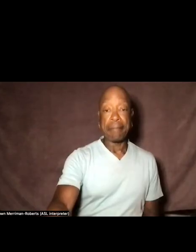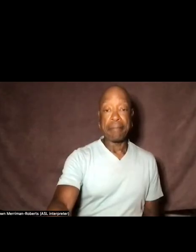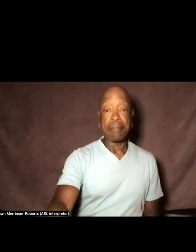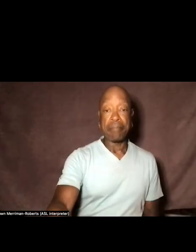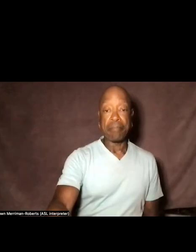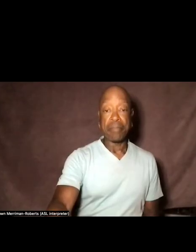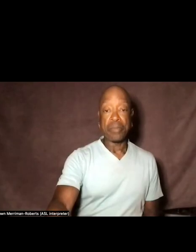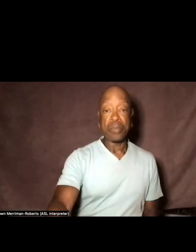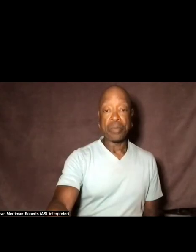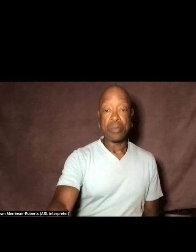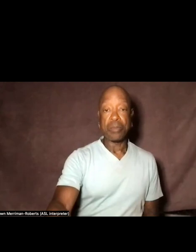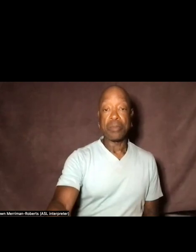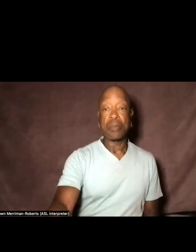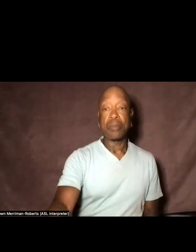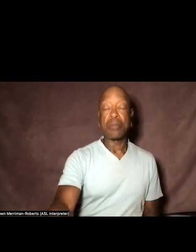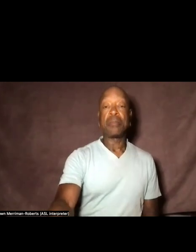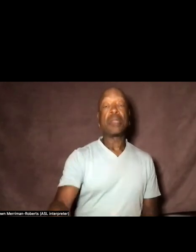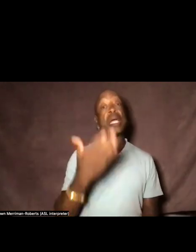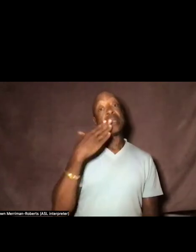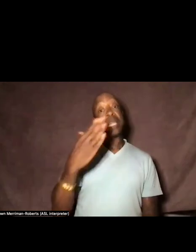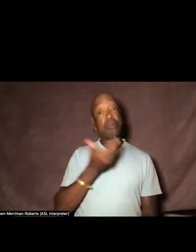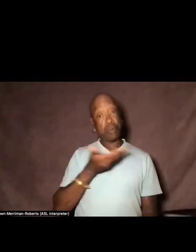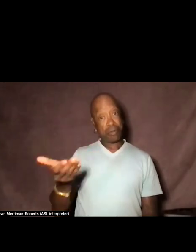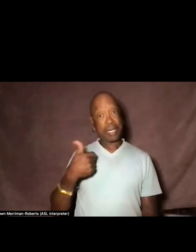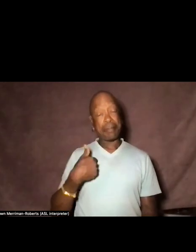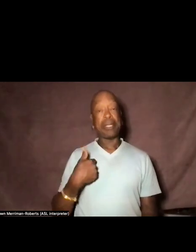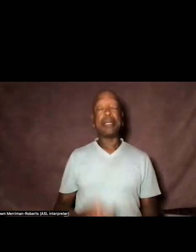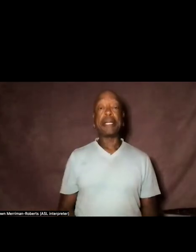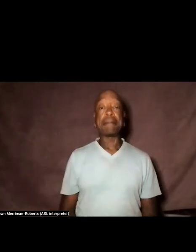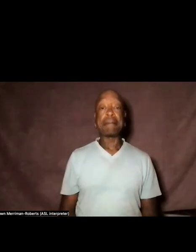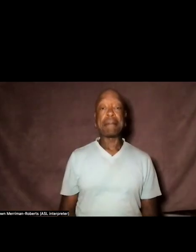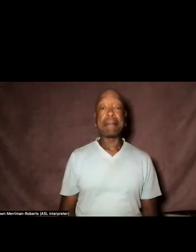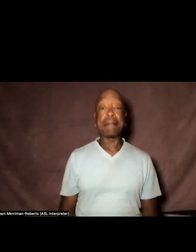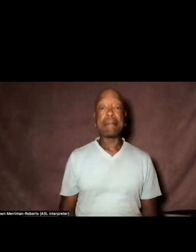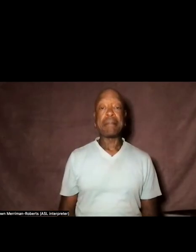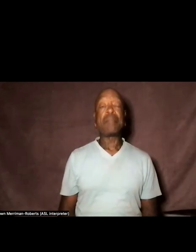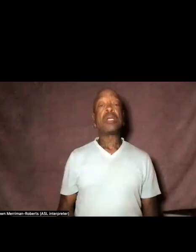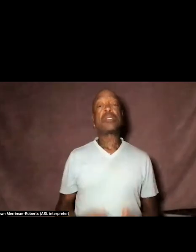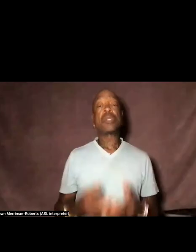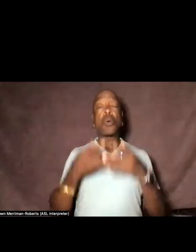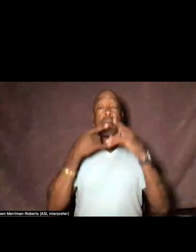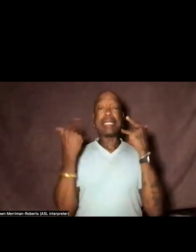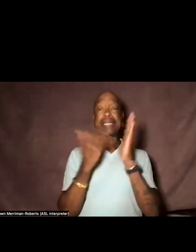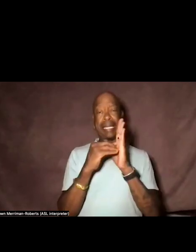thank you um for having me uh and inviting Mask Together America to take part in this teach-in